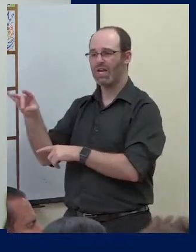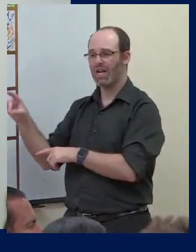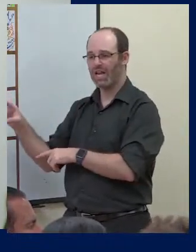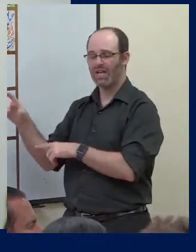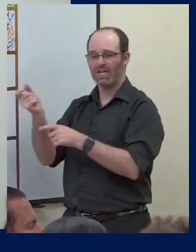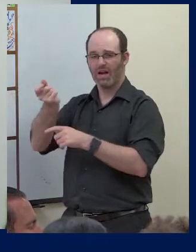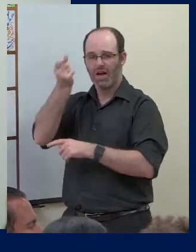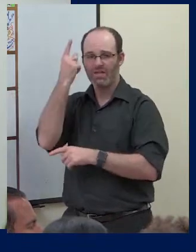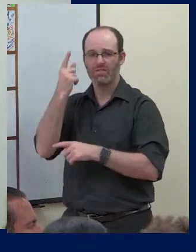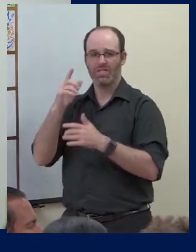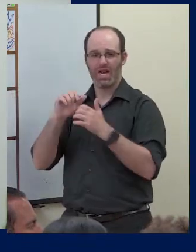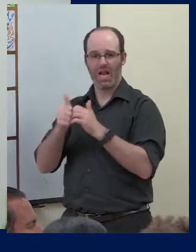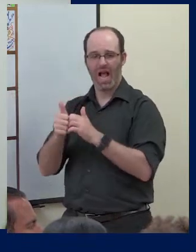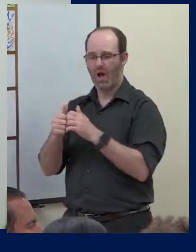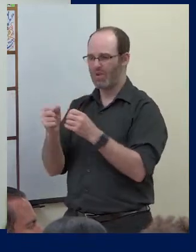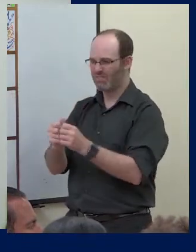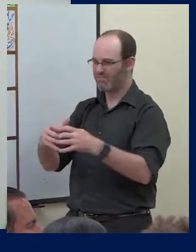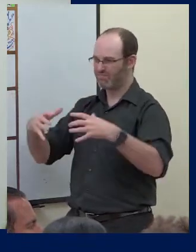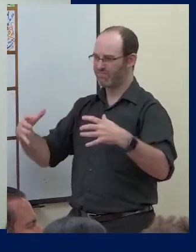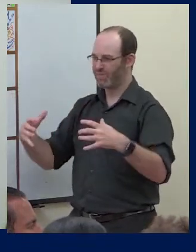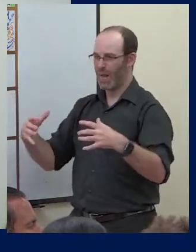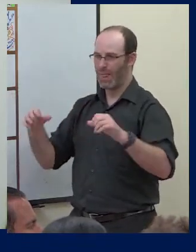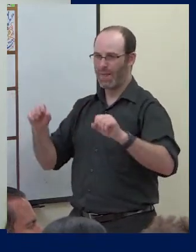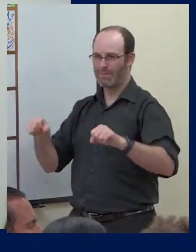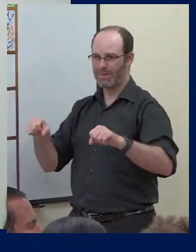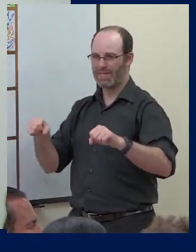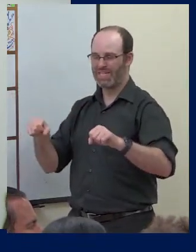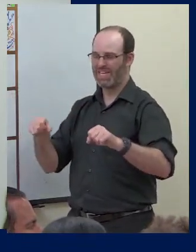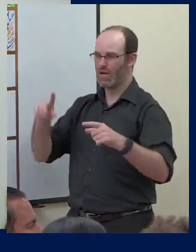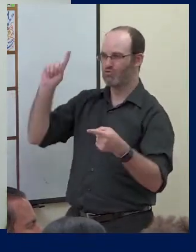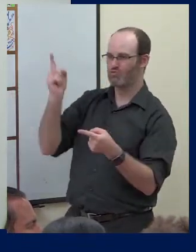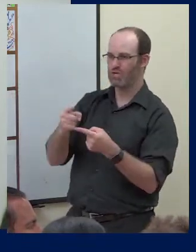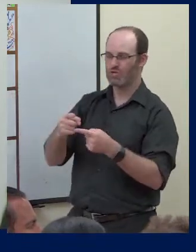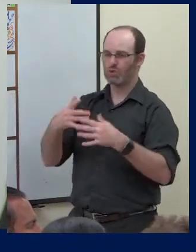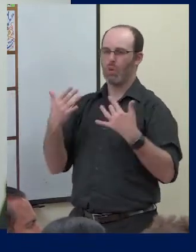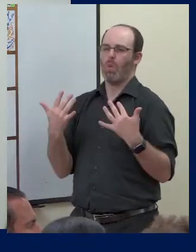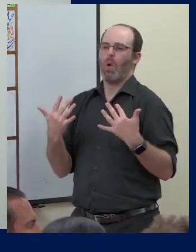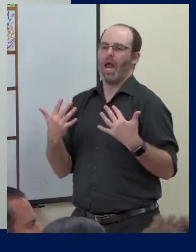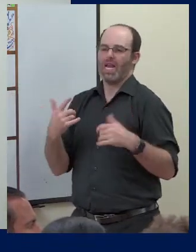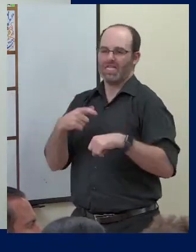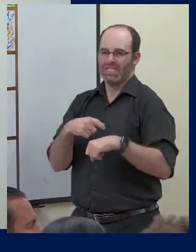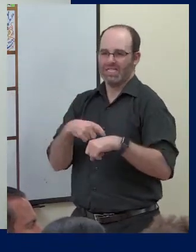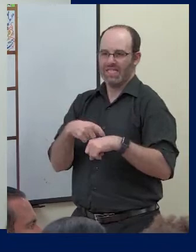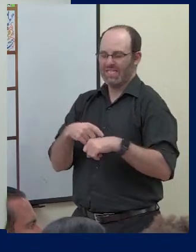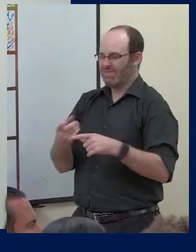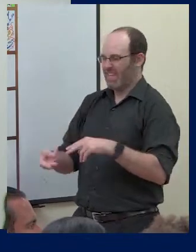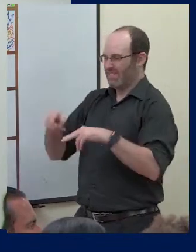expanded capacity and increased our response rates.